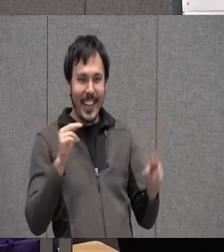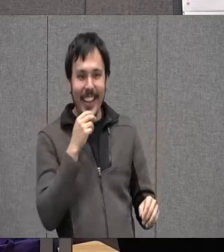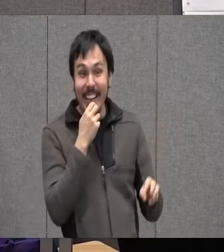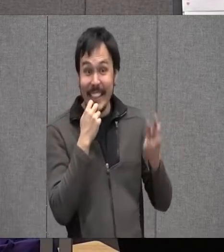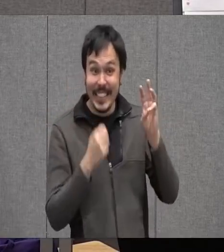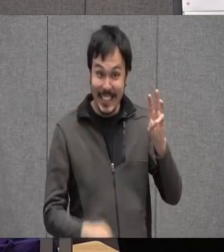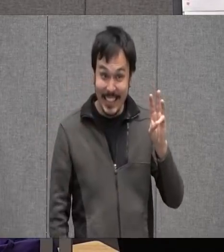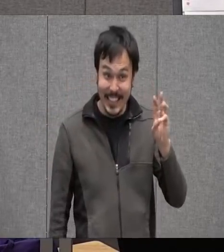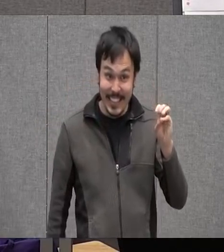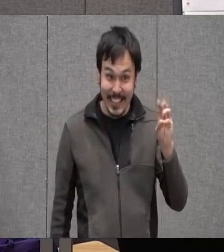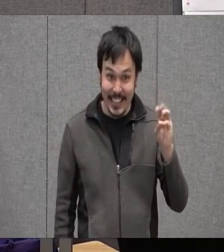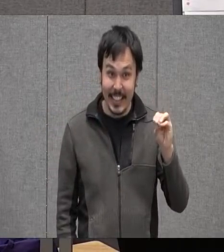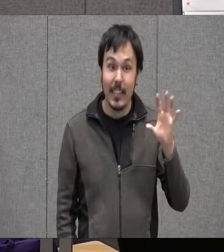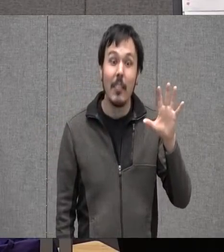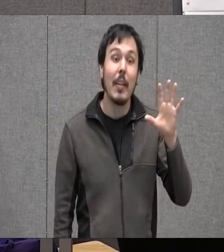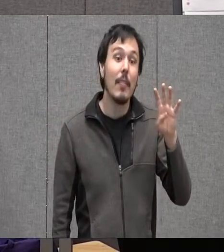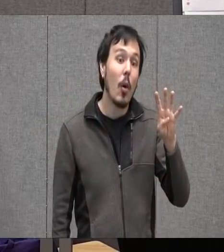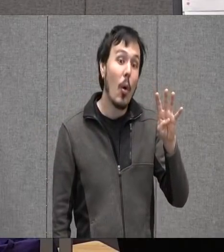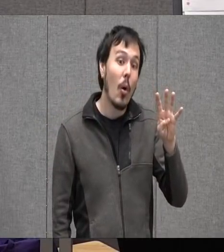[Both] 60, 54,